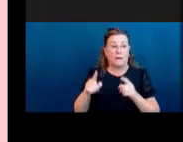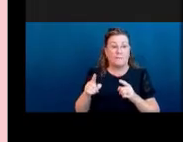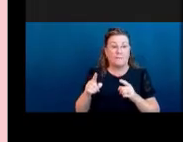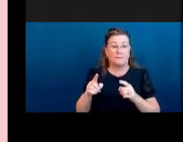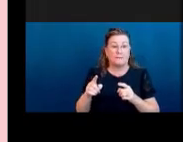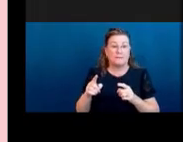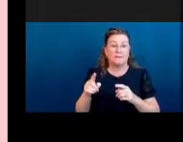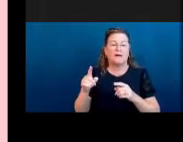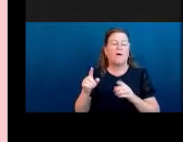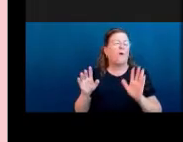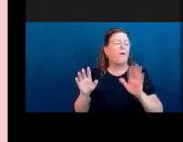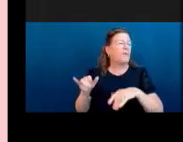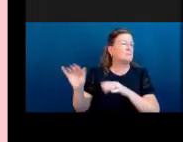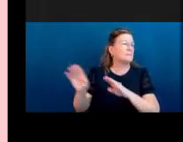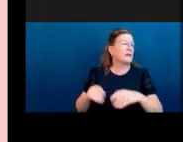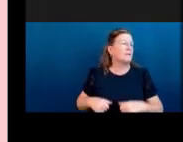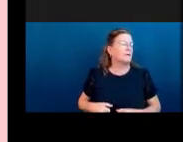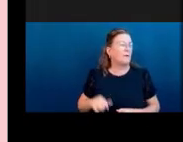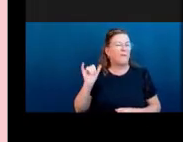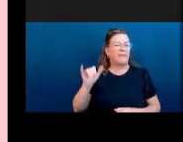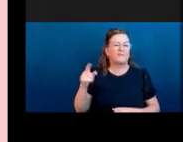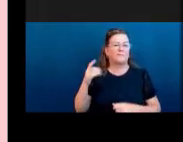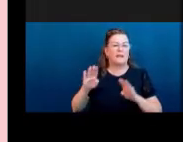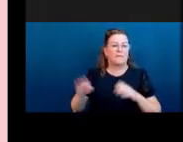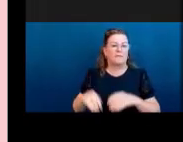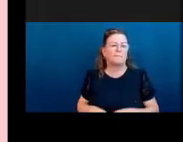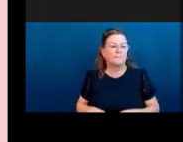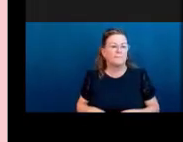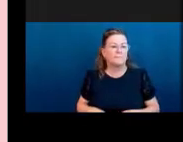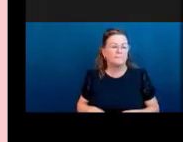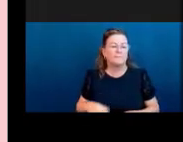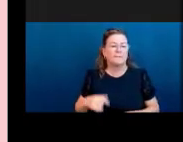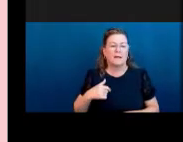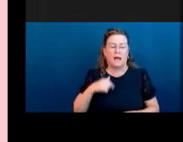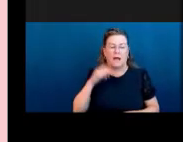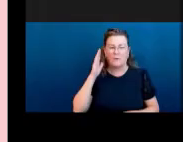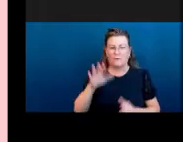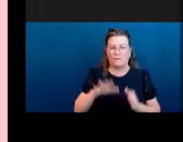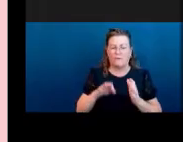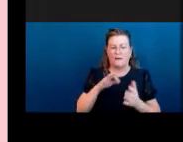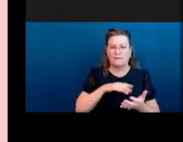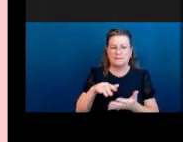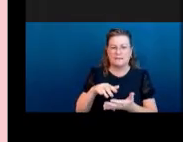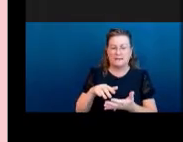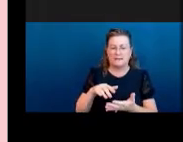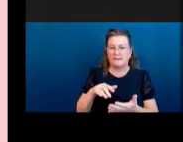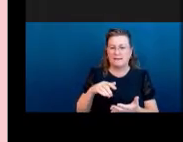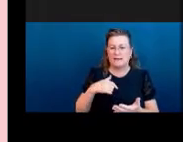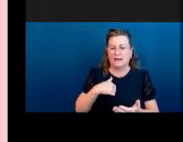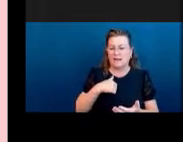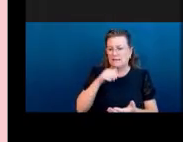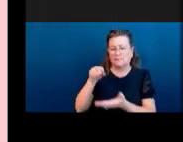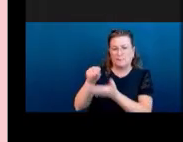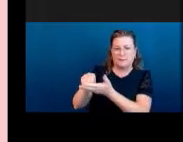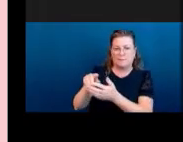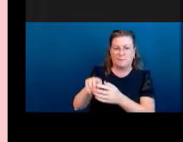behavioral and I will find the study. I didn't put it in here, because studies just come to my brain sometimes. But there was a